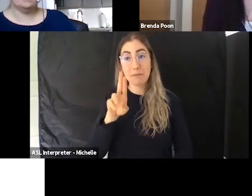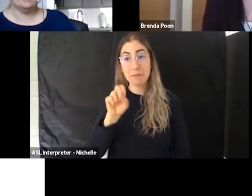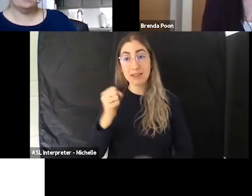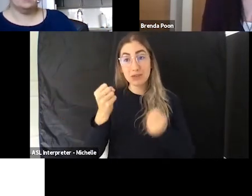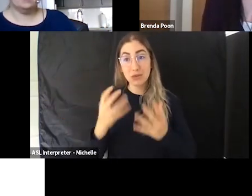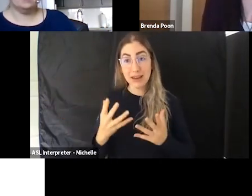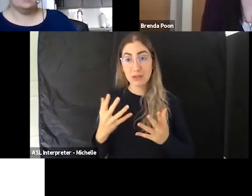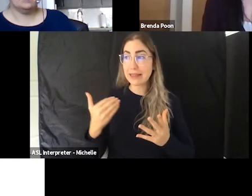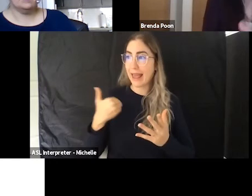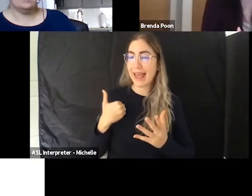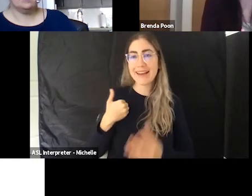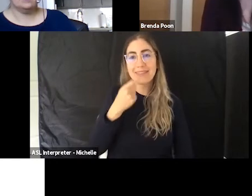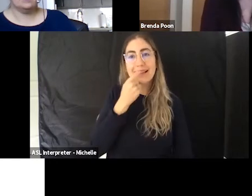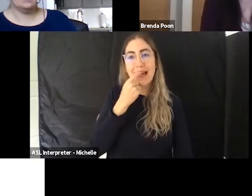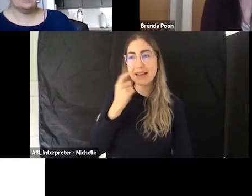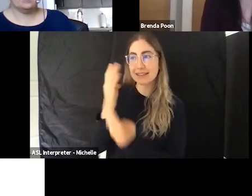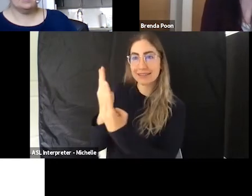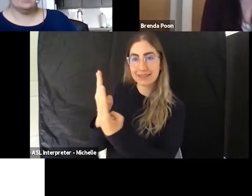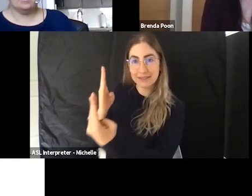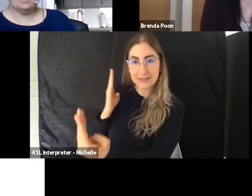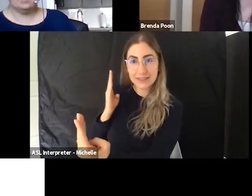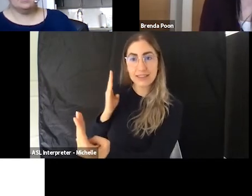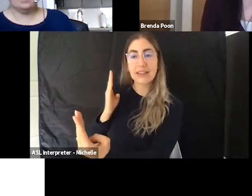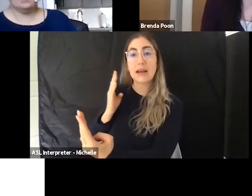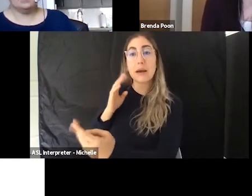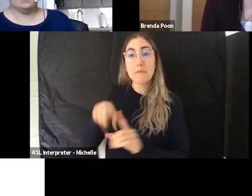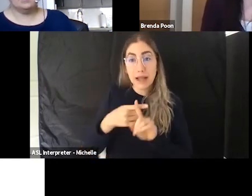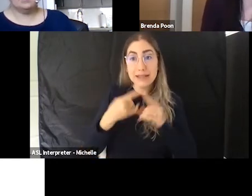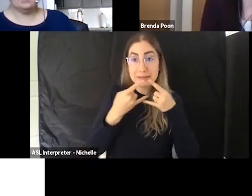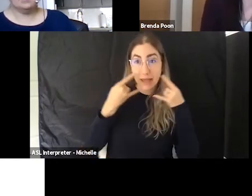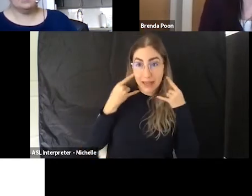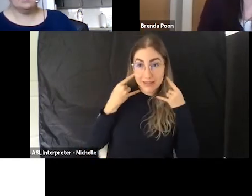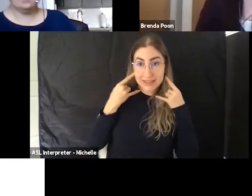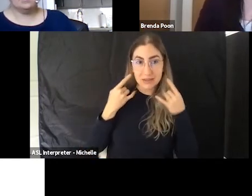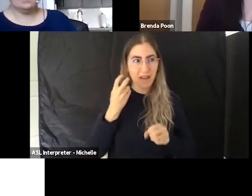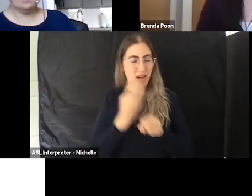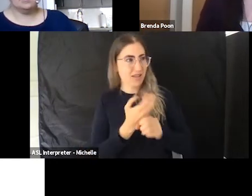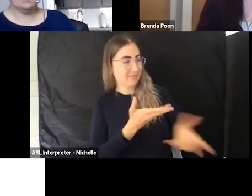, IT WAS DIFFICULT TO UNDERSTAND BUS DRIVERS BEHIND PLEXIGLASS BARRIERS AND ALSO WEARING MASKS AS WELL AS